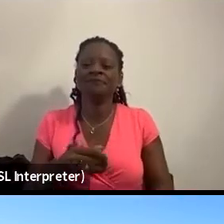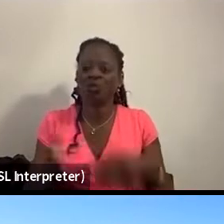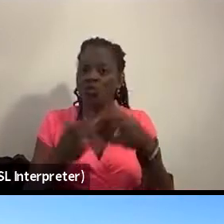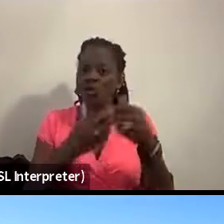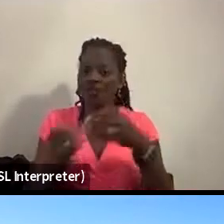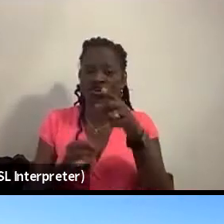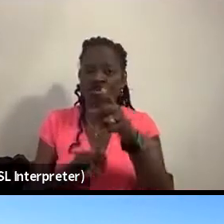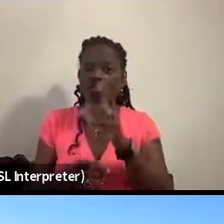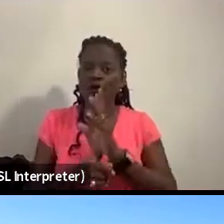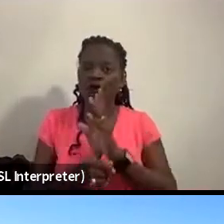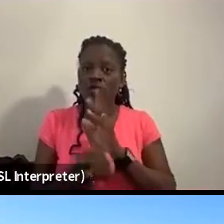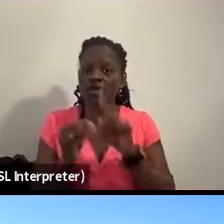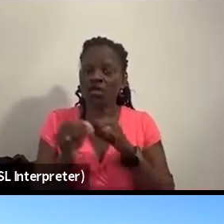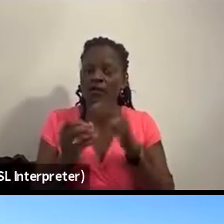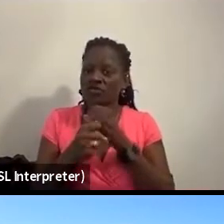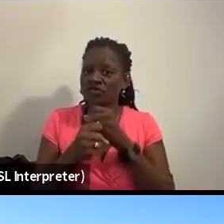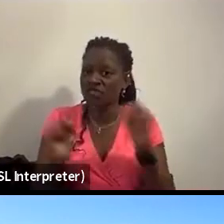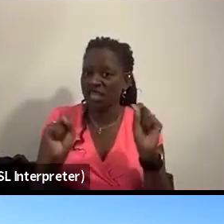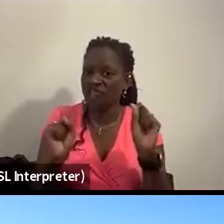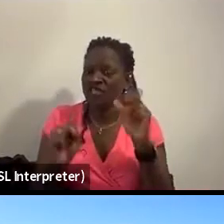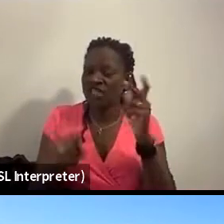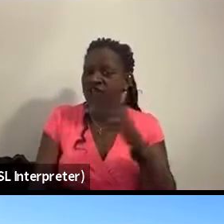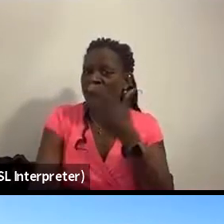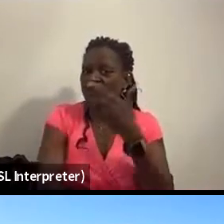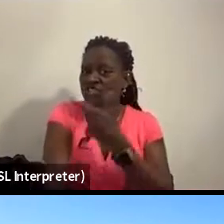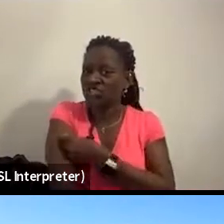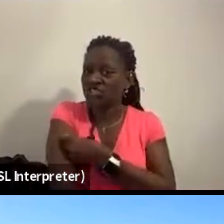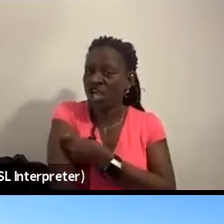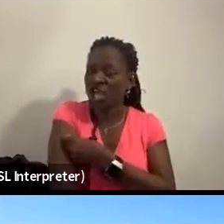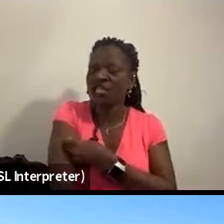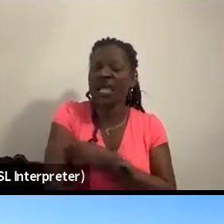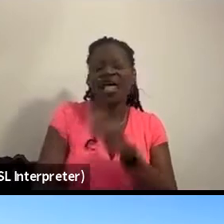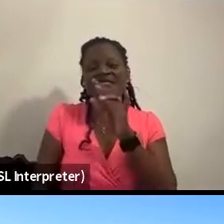vaccines, it really does outweigh any risks, particularly when you're